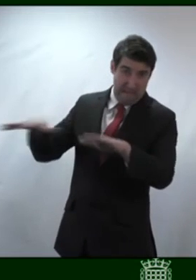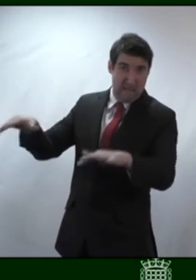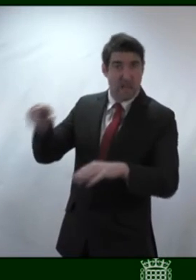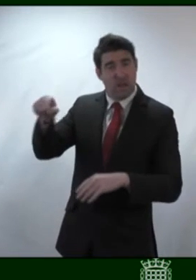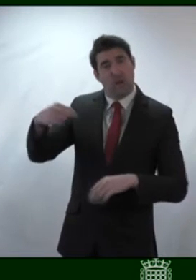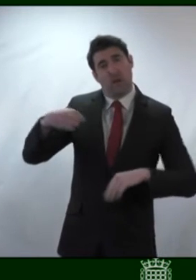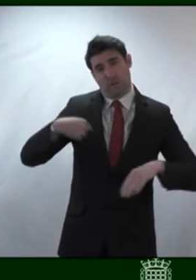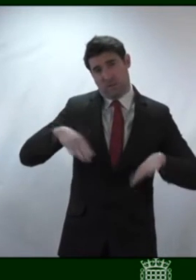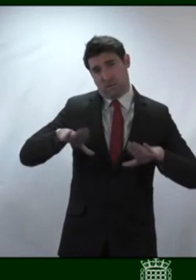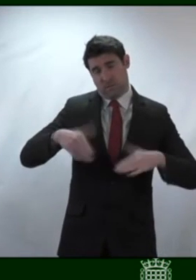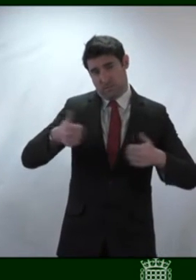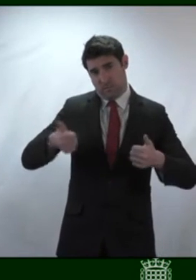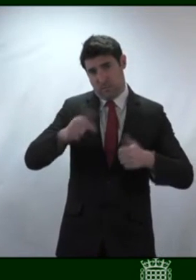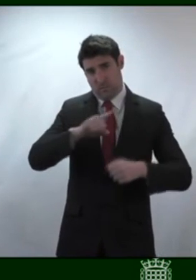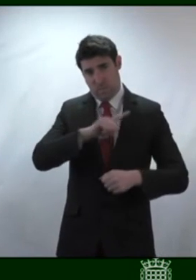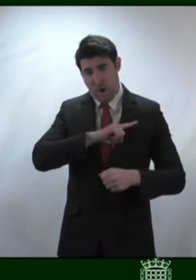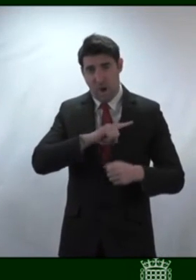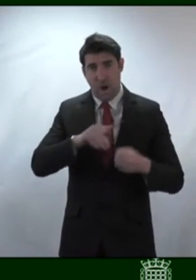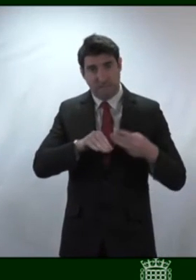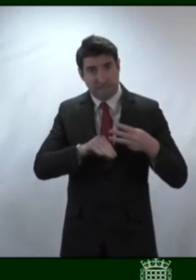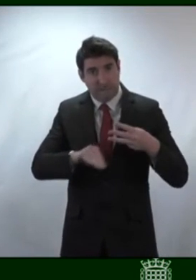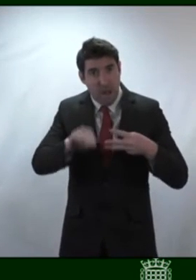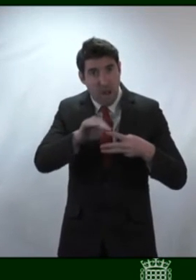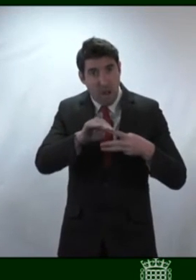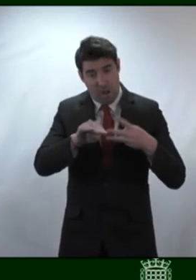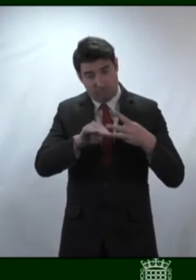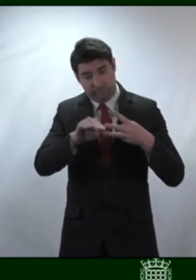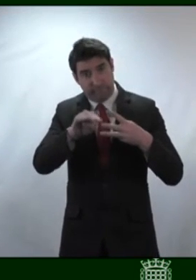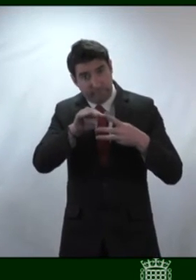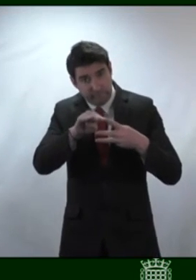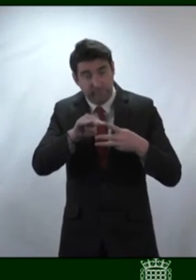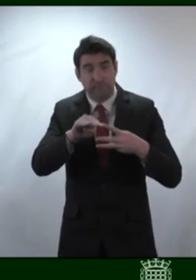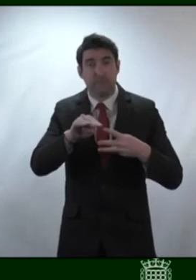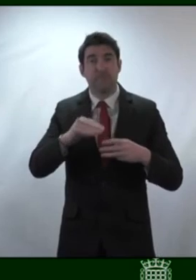heroic efforts of the people of the north-west, the north-east and Yorkshire and the Humber,